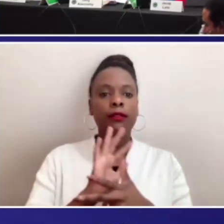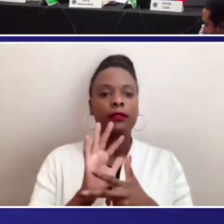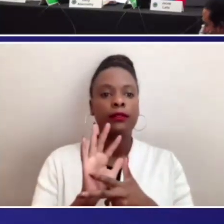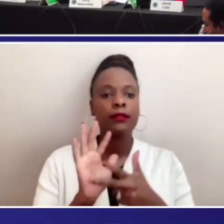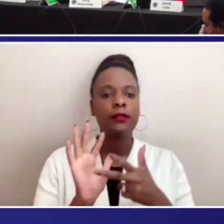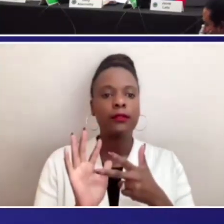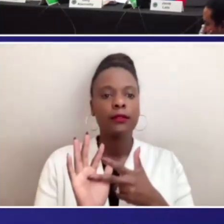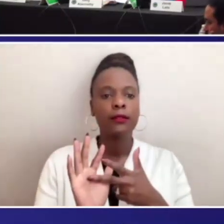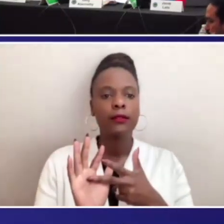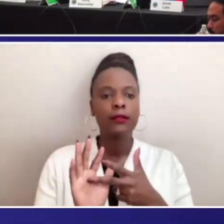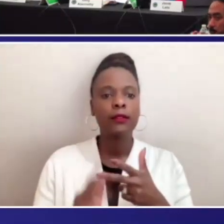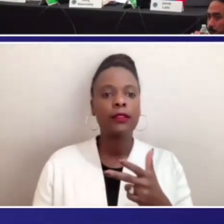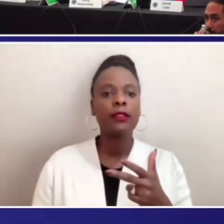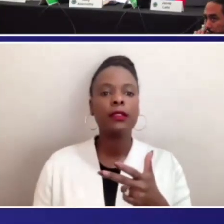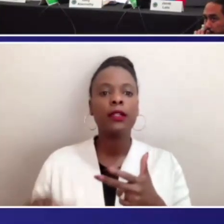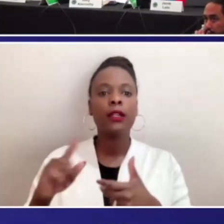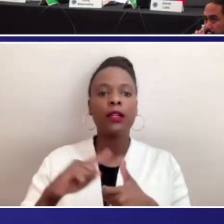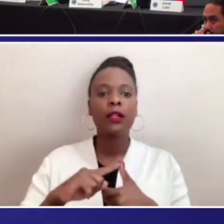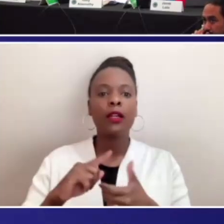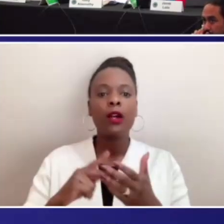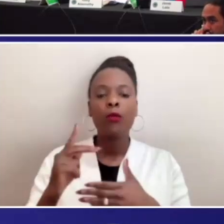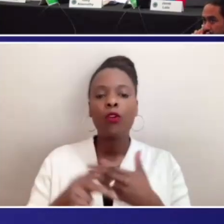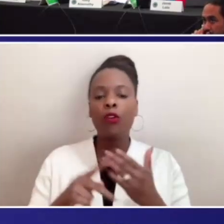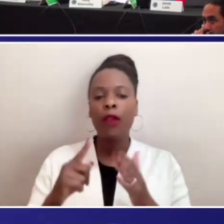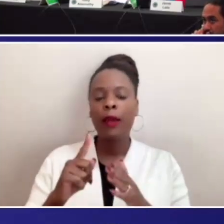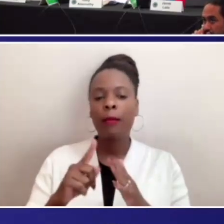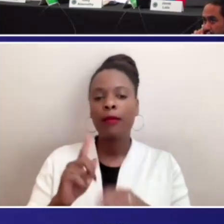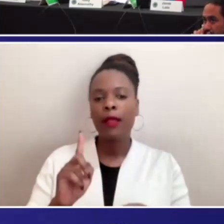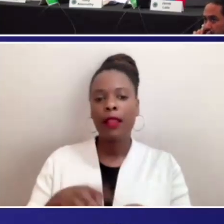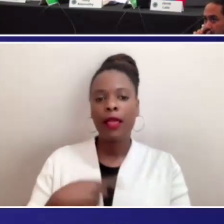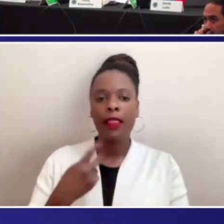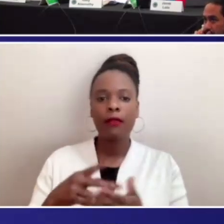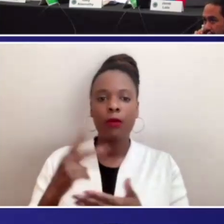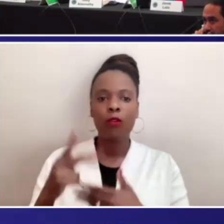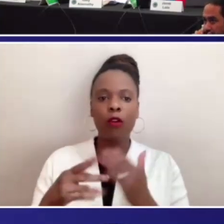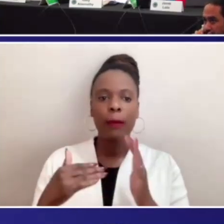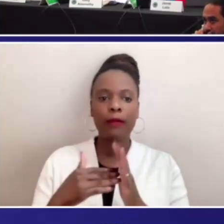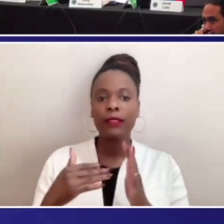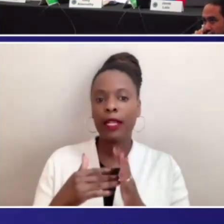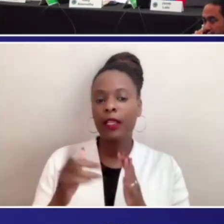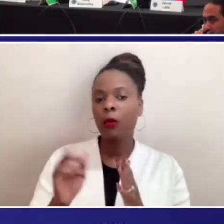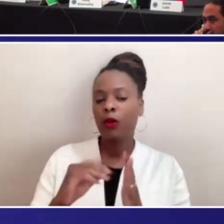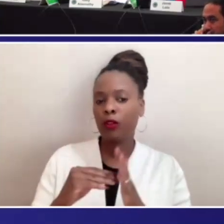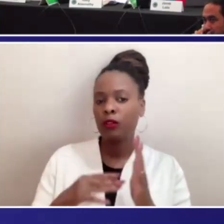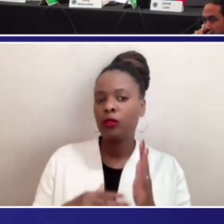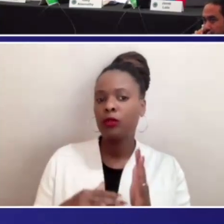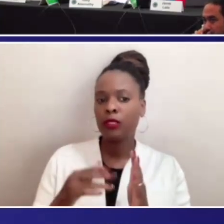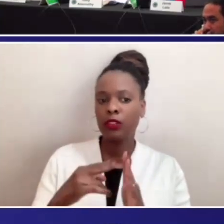Romanette one, the program length for the program of study in which the individual is enrolled, and Romanette two, the period of such program of study that,